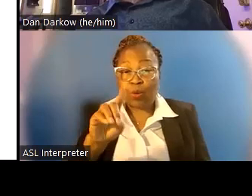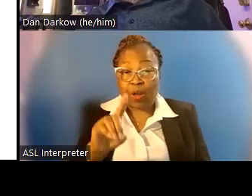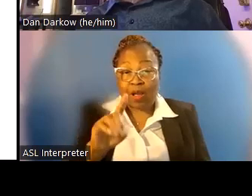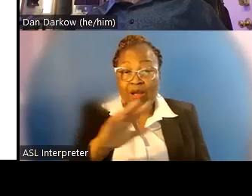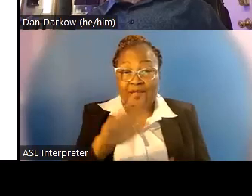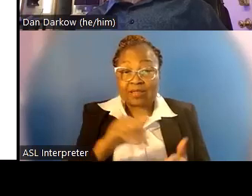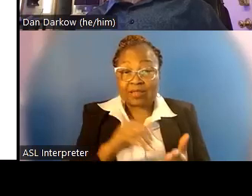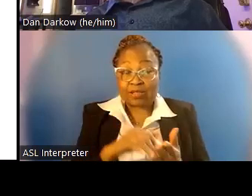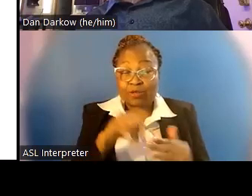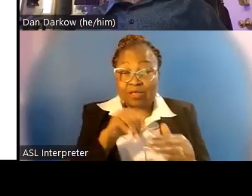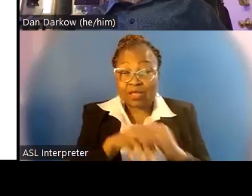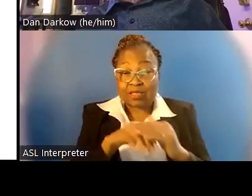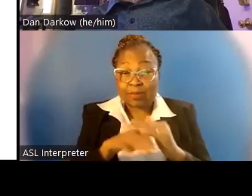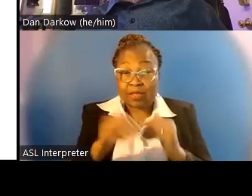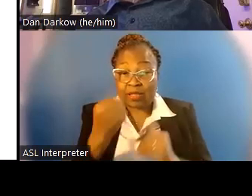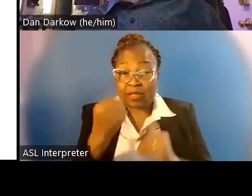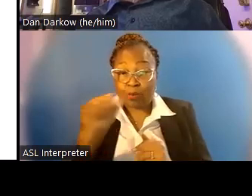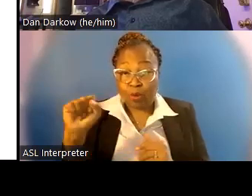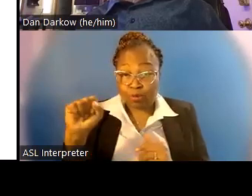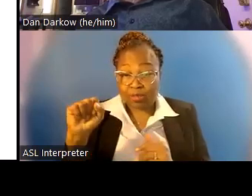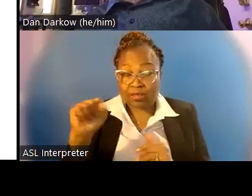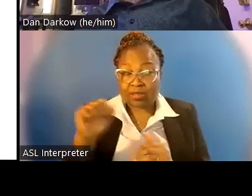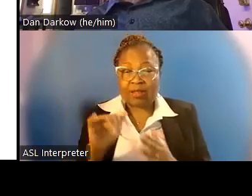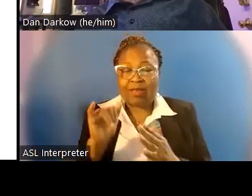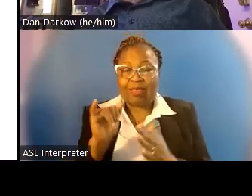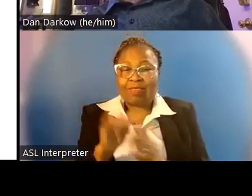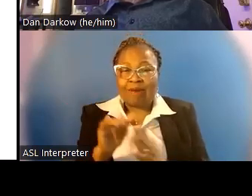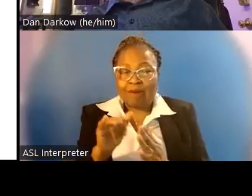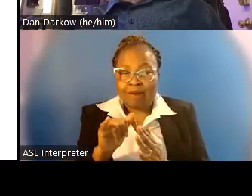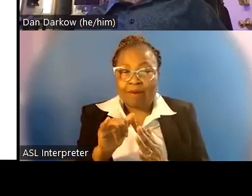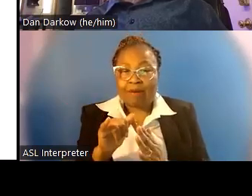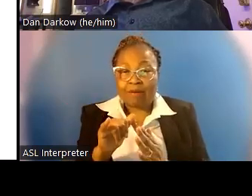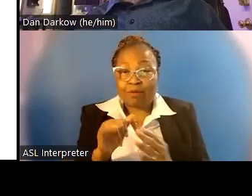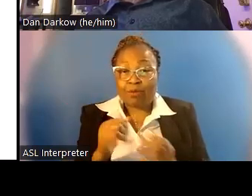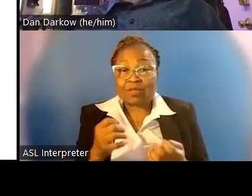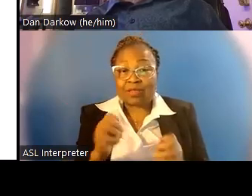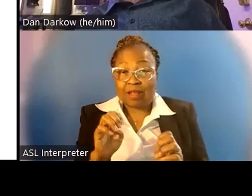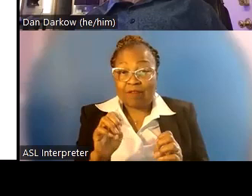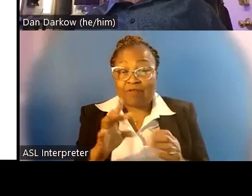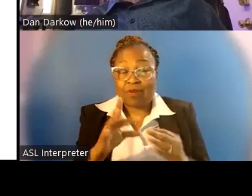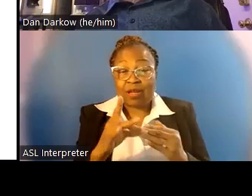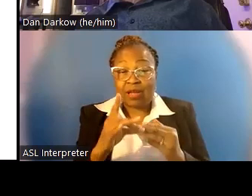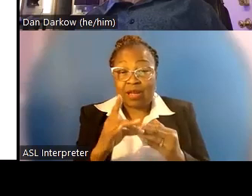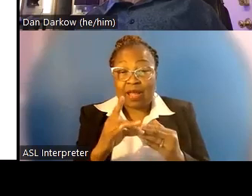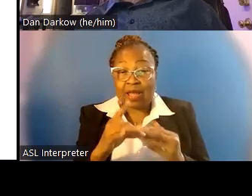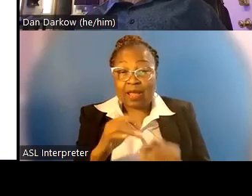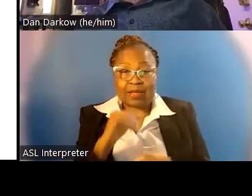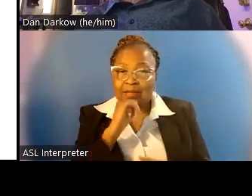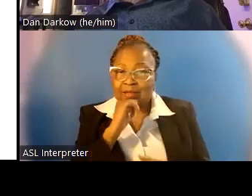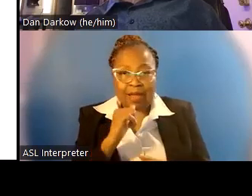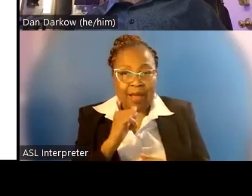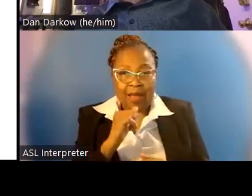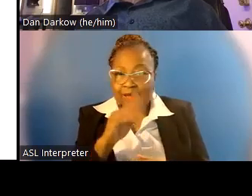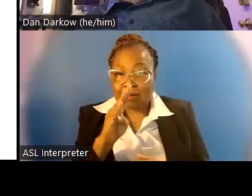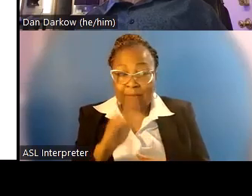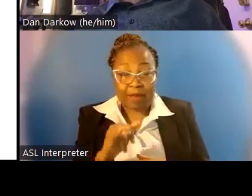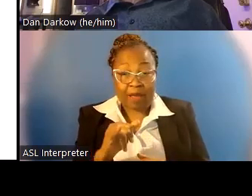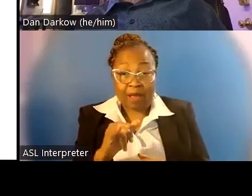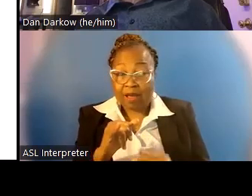was a effort led mostly not by students at the Disability Cultural Center,